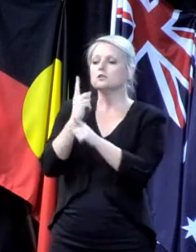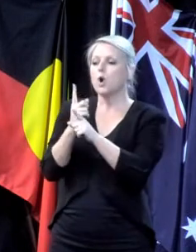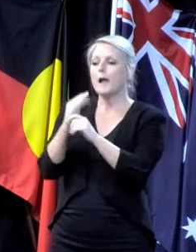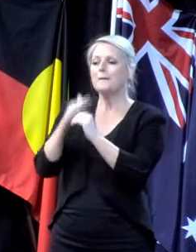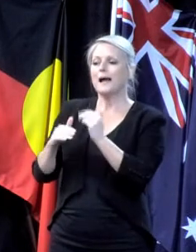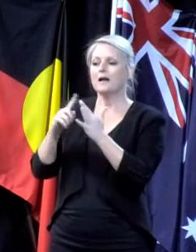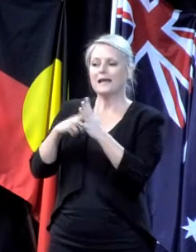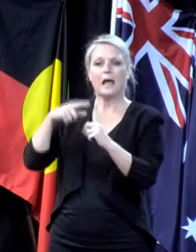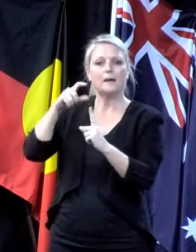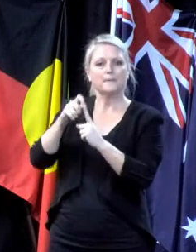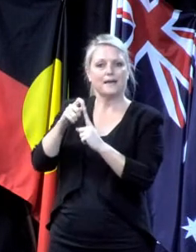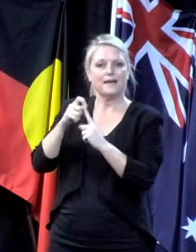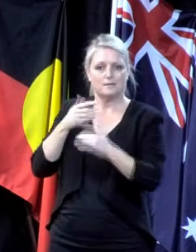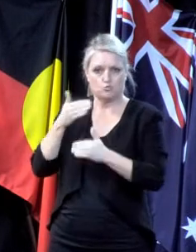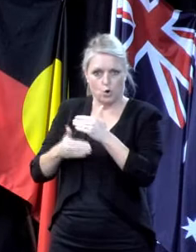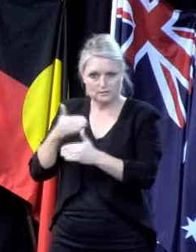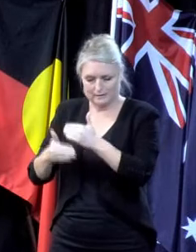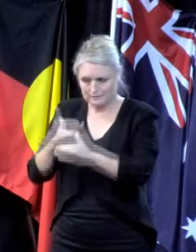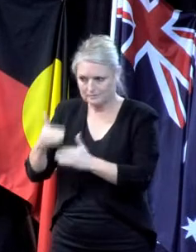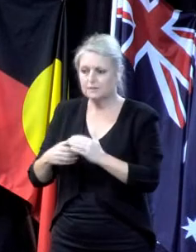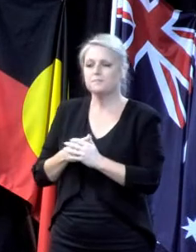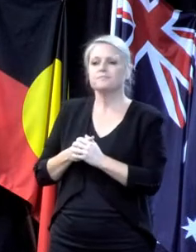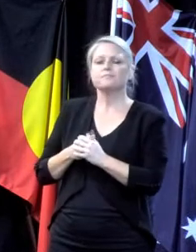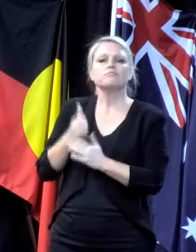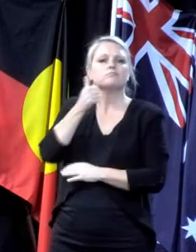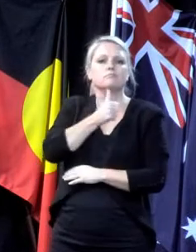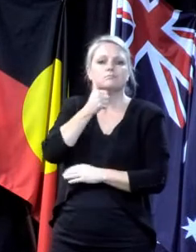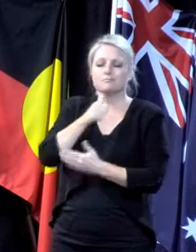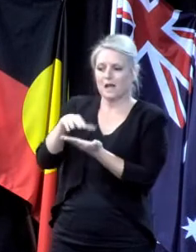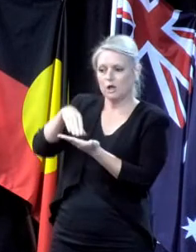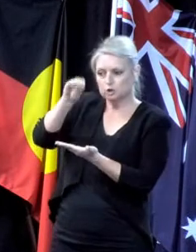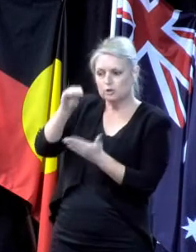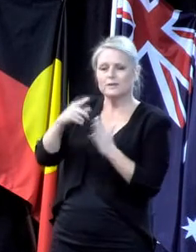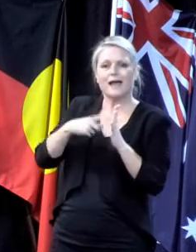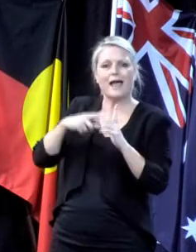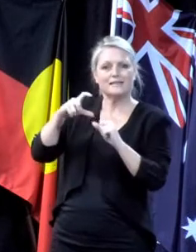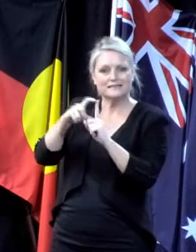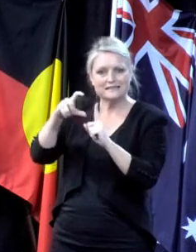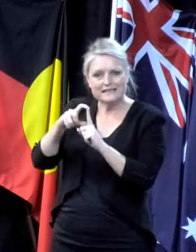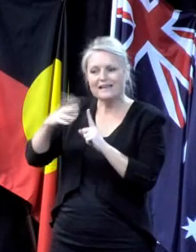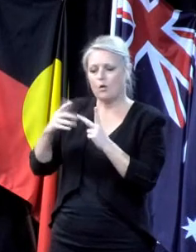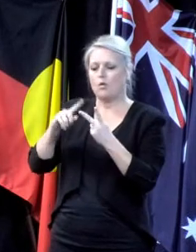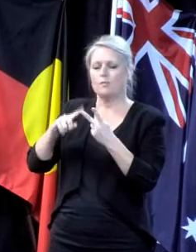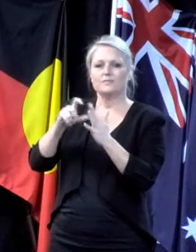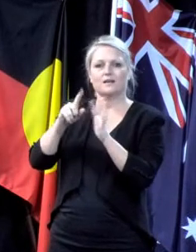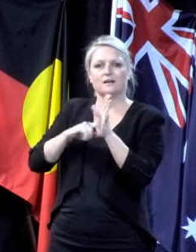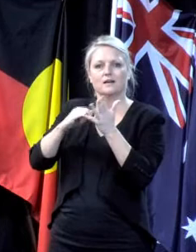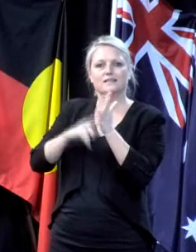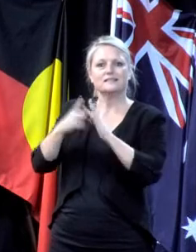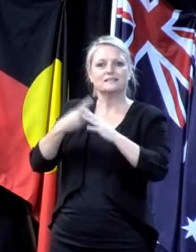a student who has significant ADD or dyslexia or reactive attachment disorder or mental health